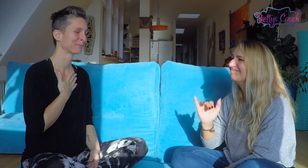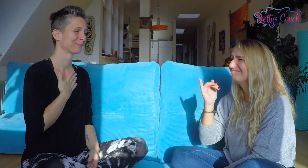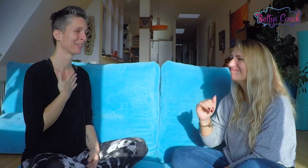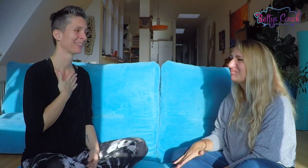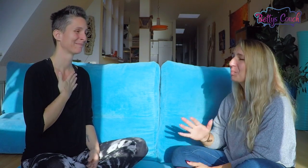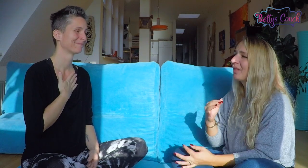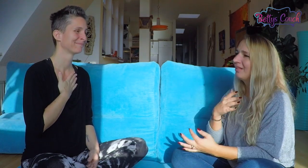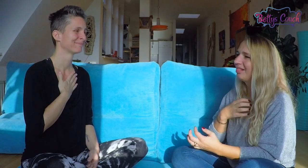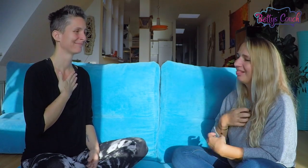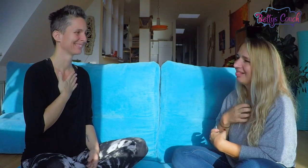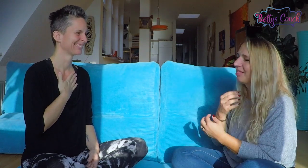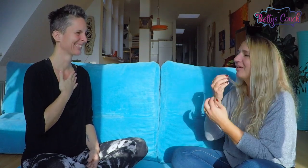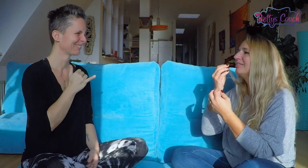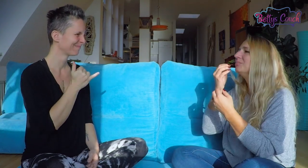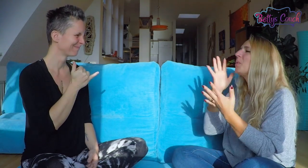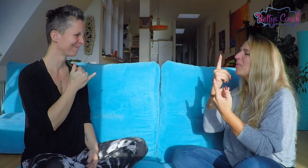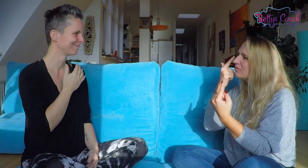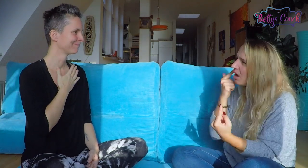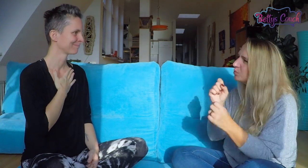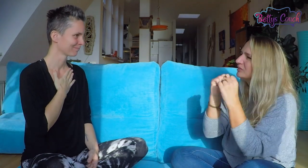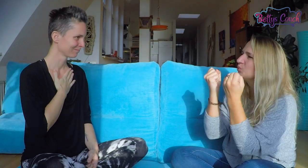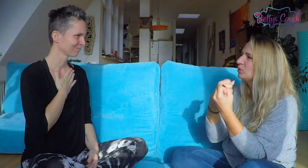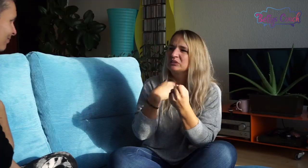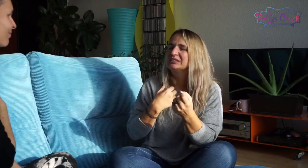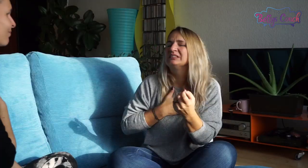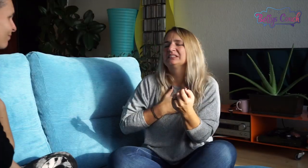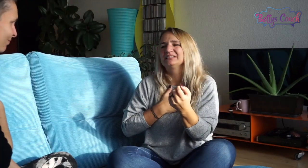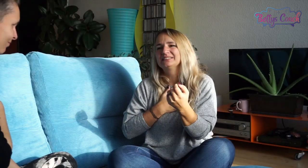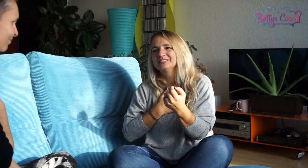Sometimes there were sad situations.